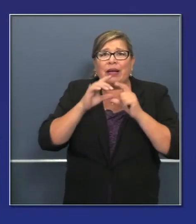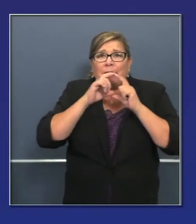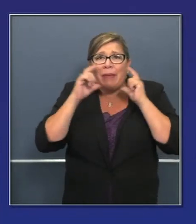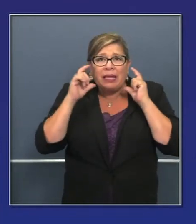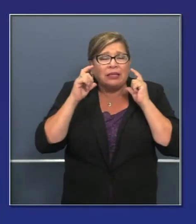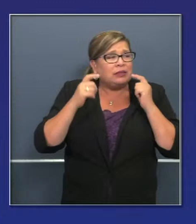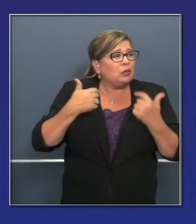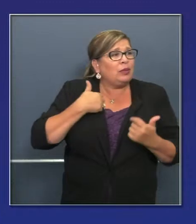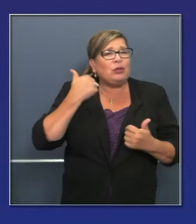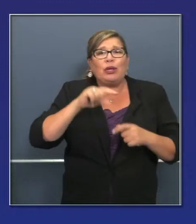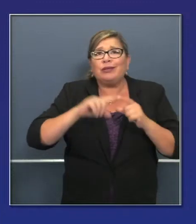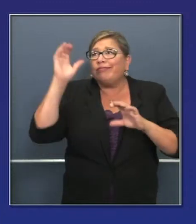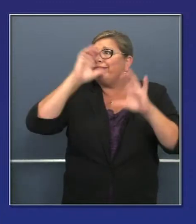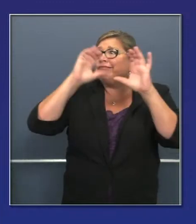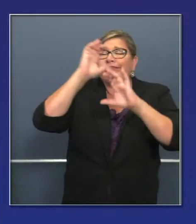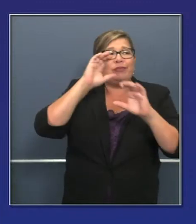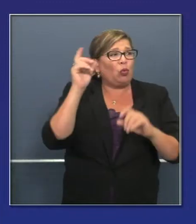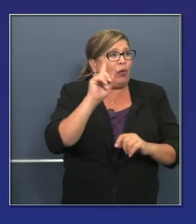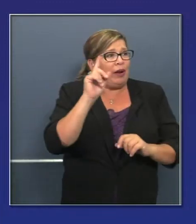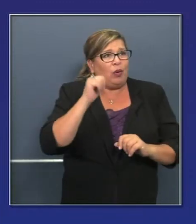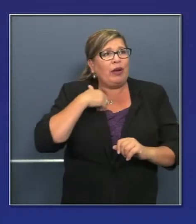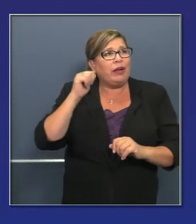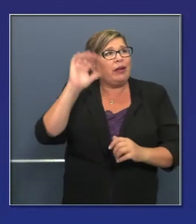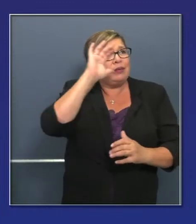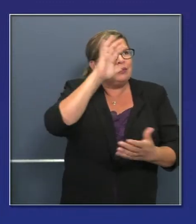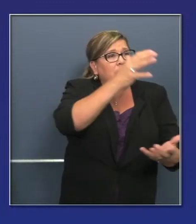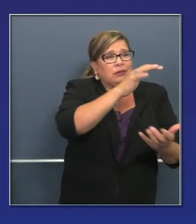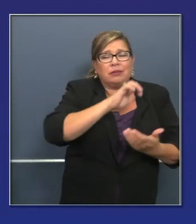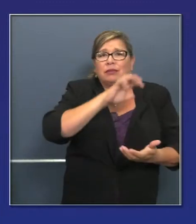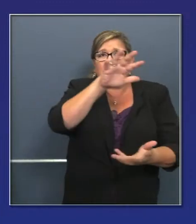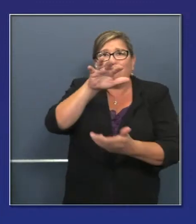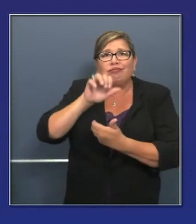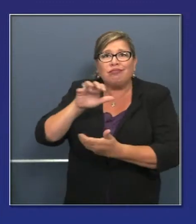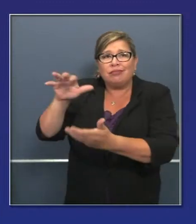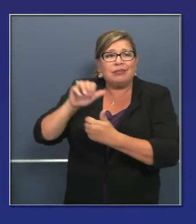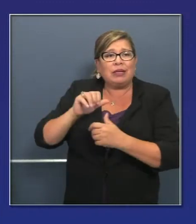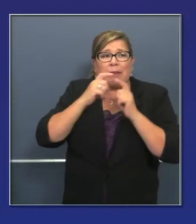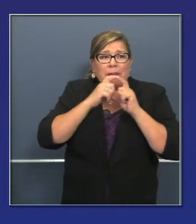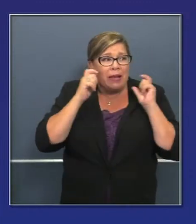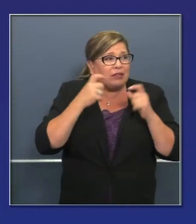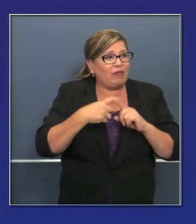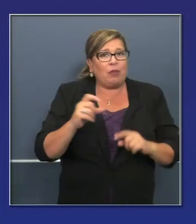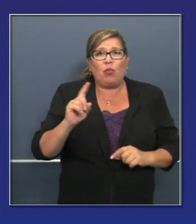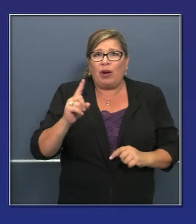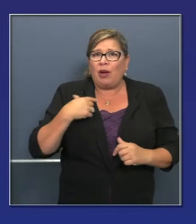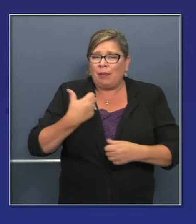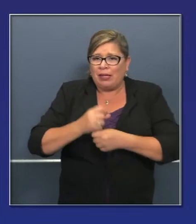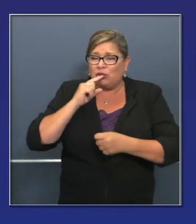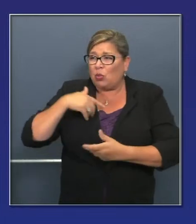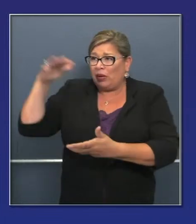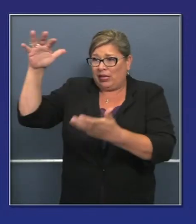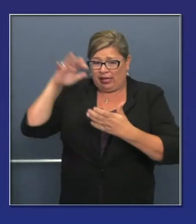low to provide for more cohorts to receive masks and our grocery stores and our farm workers and